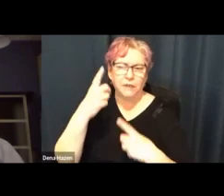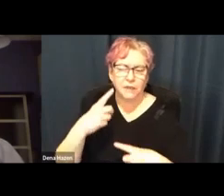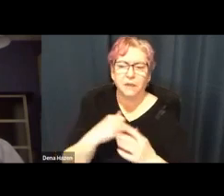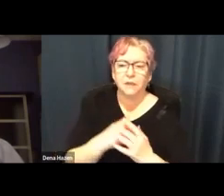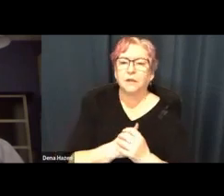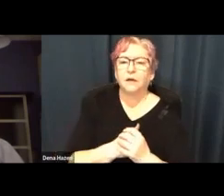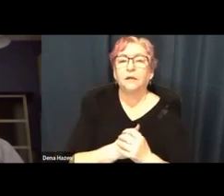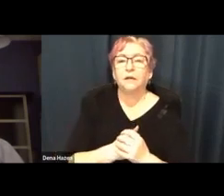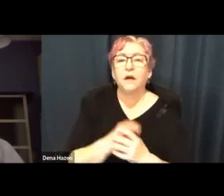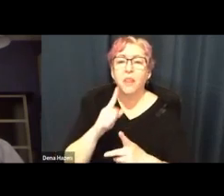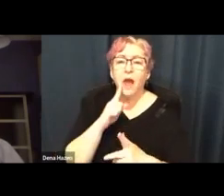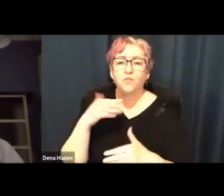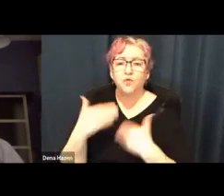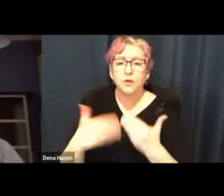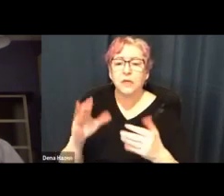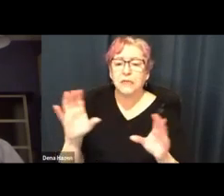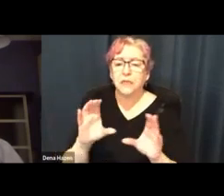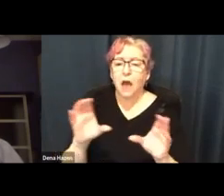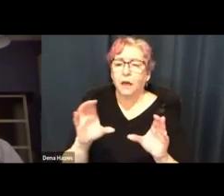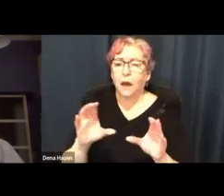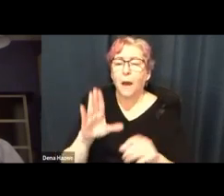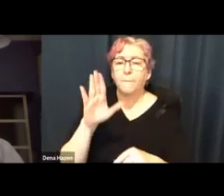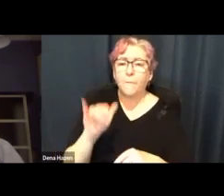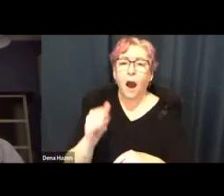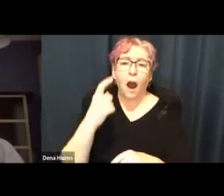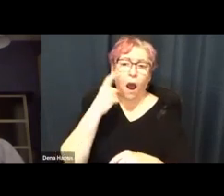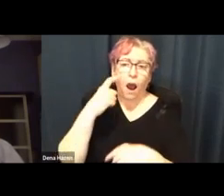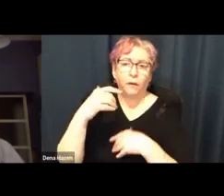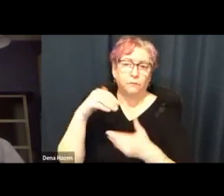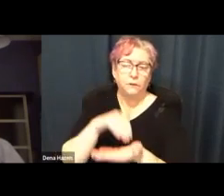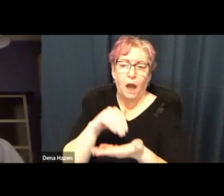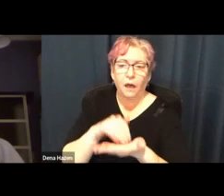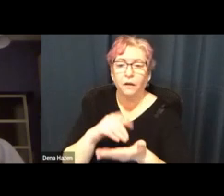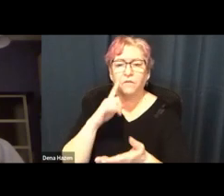The procedure is performed by eye doctors for common conditions,